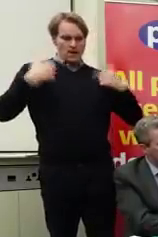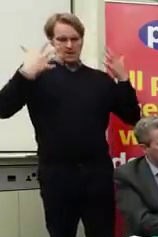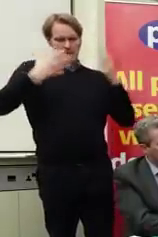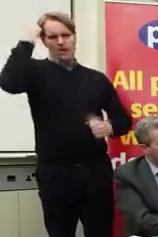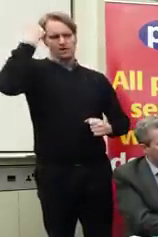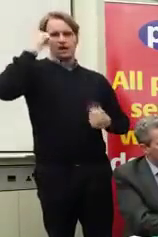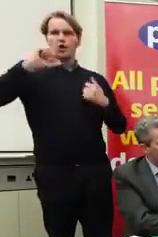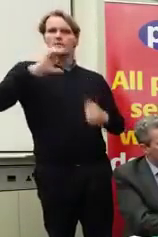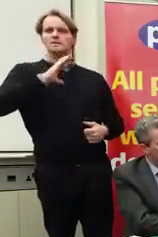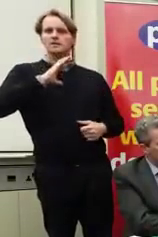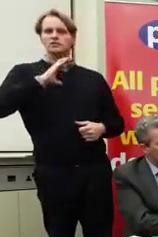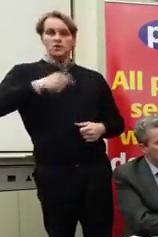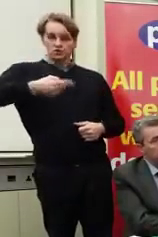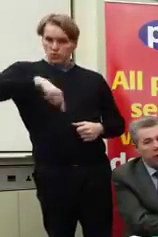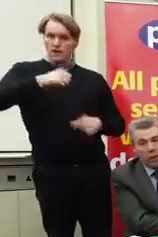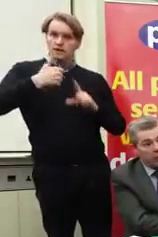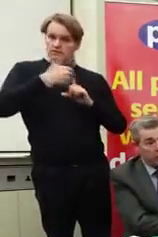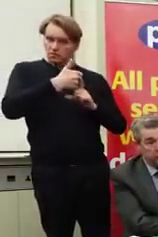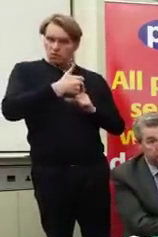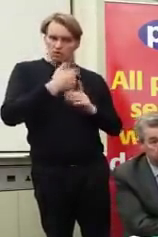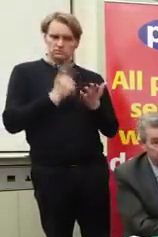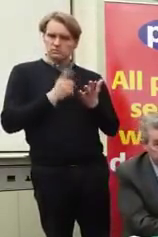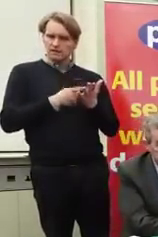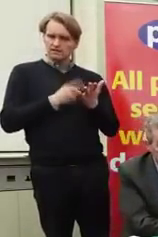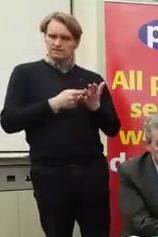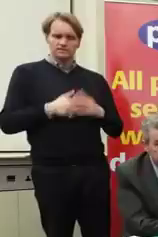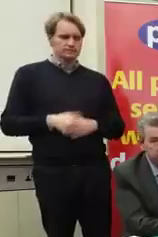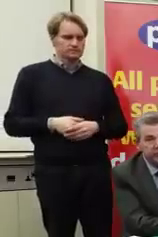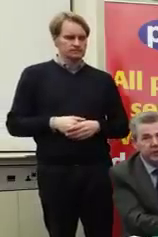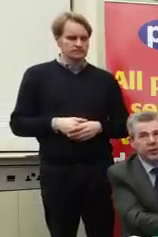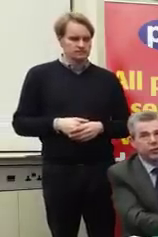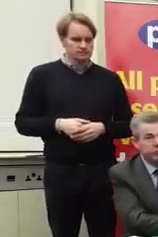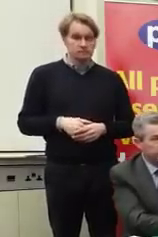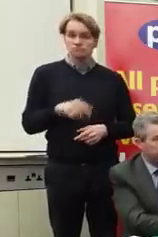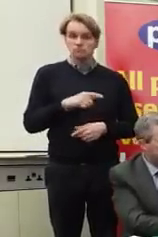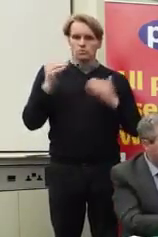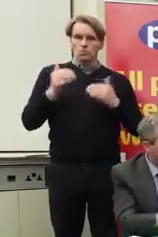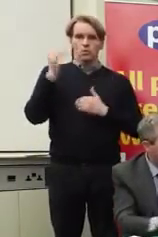to be supportive of that approach. We have won in the high court five times